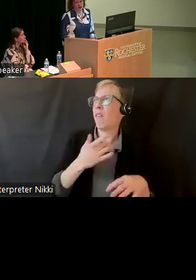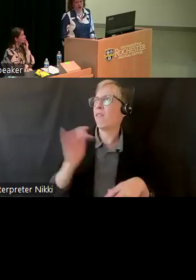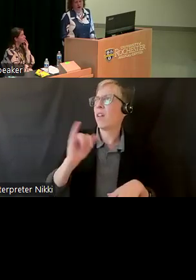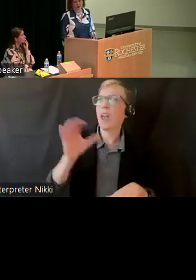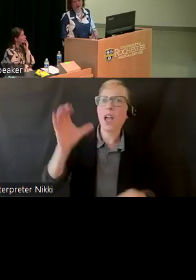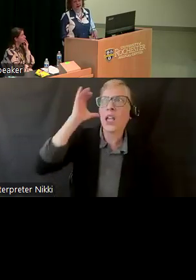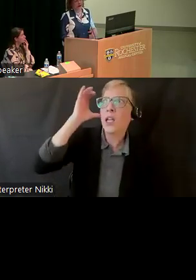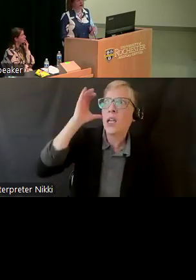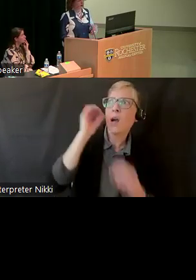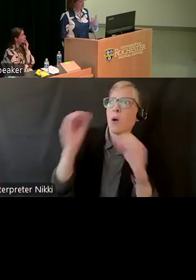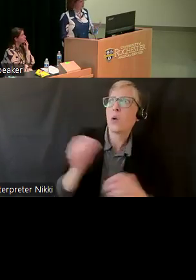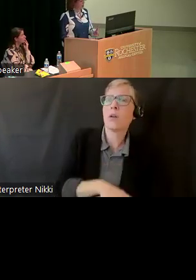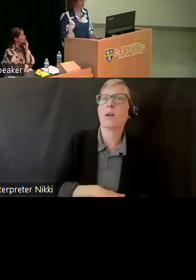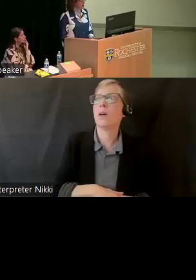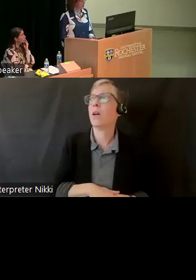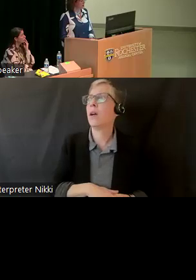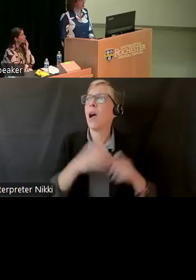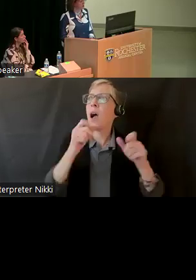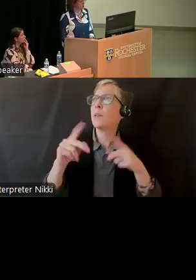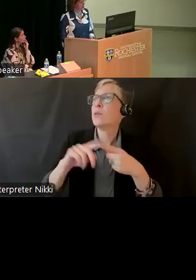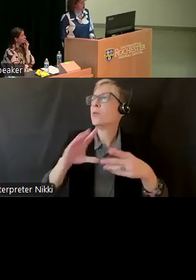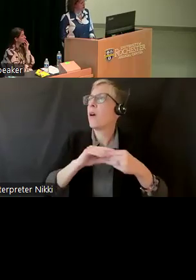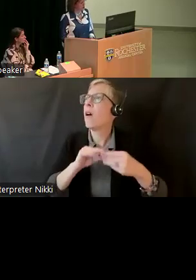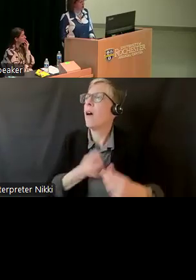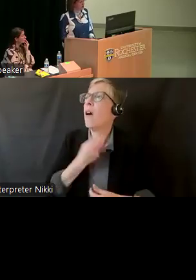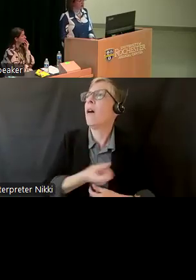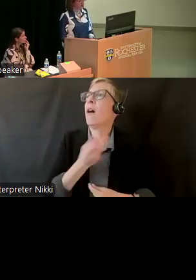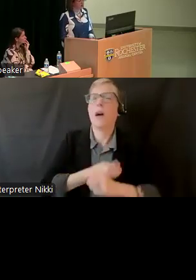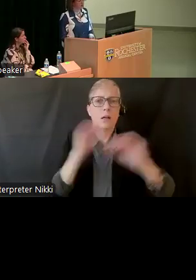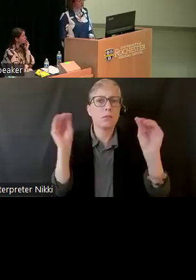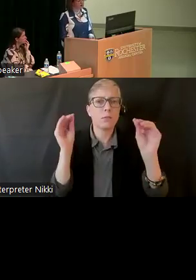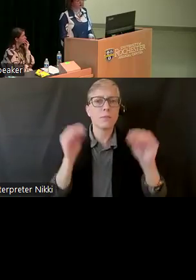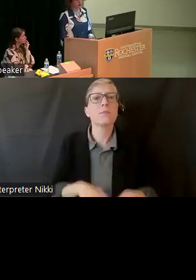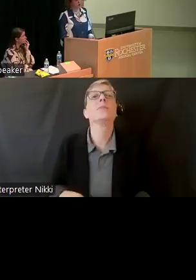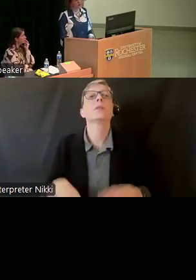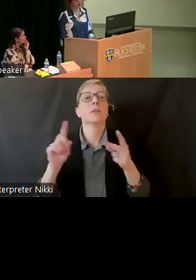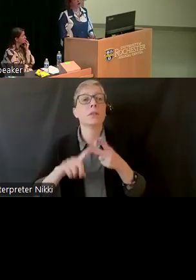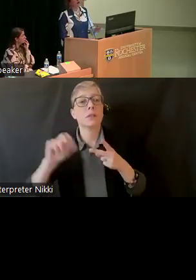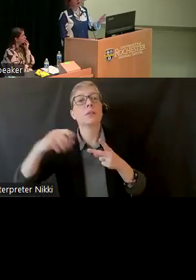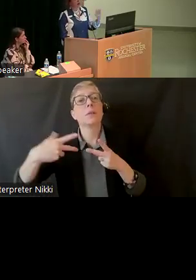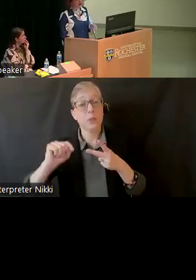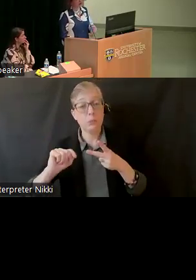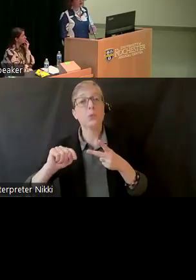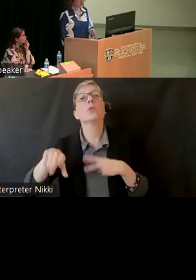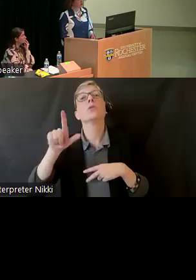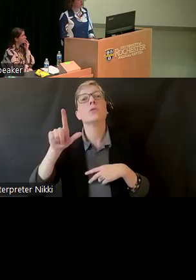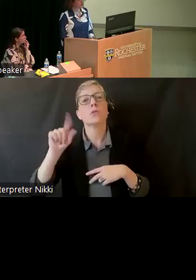to be heard um so then the decision was made to host another one September 2024th Ashina Groan